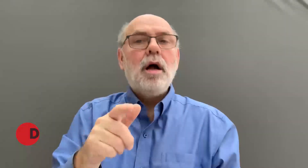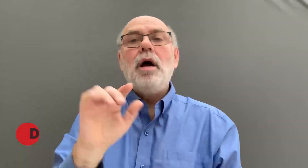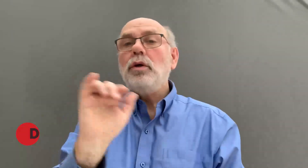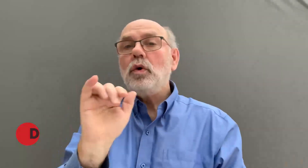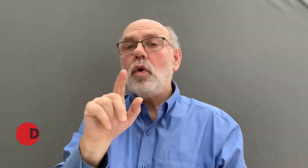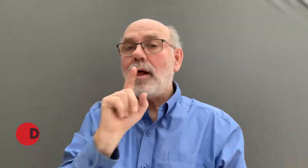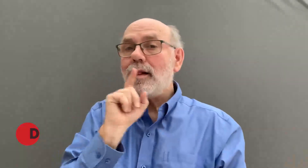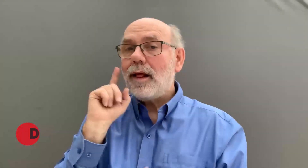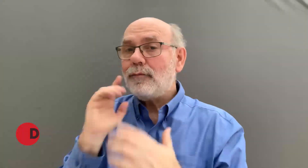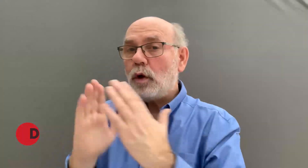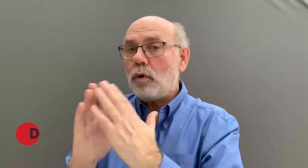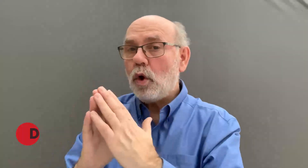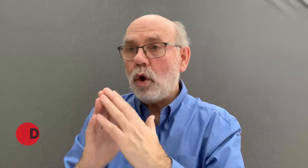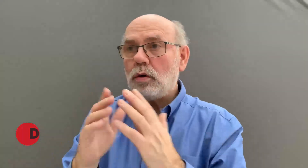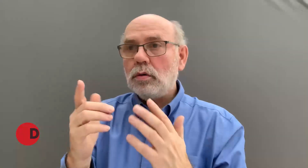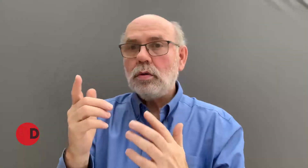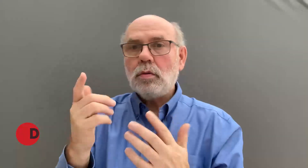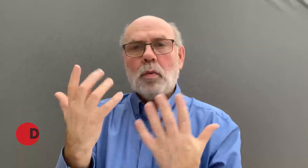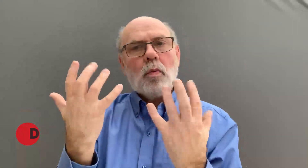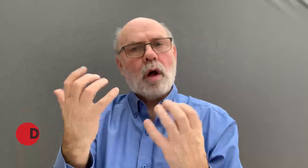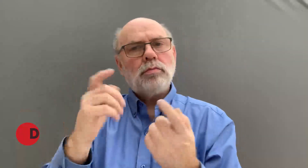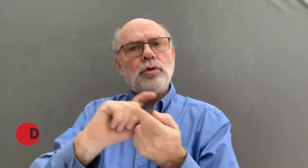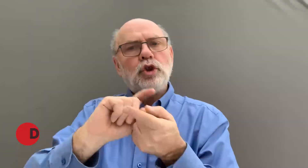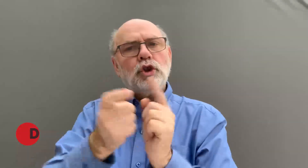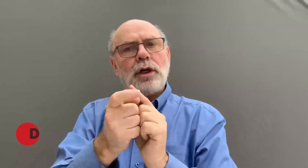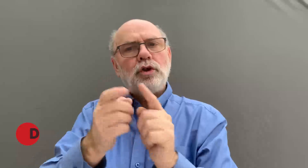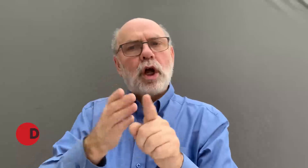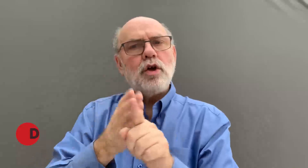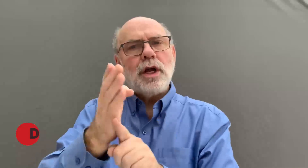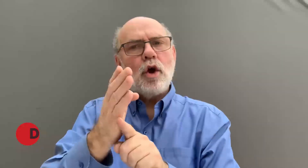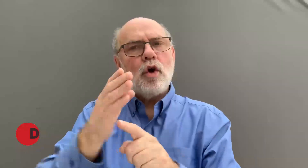Also members of the Deaf community who want to change careers to